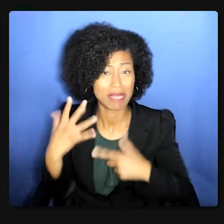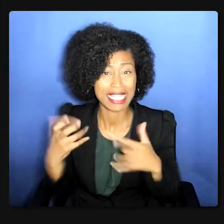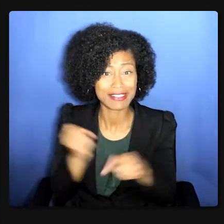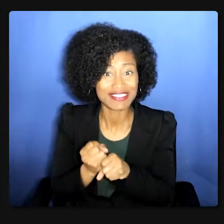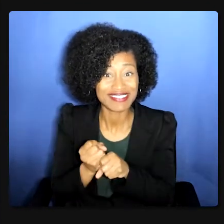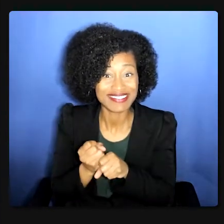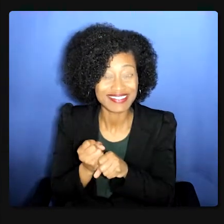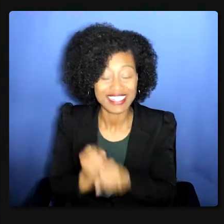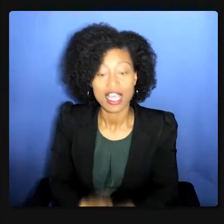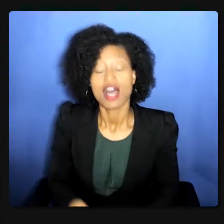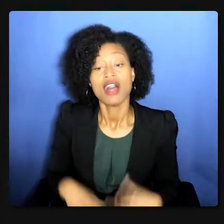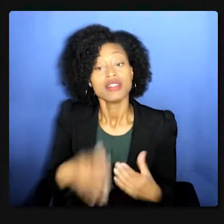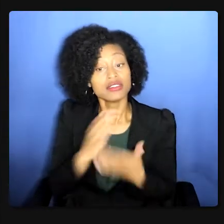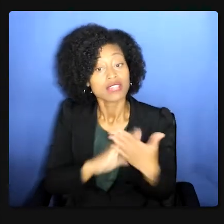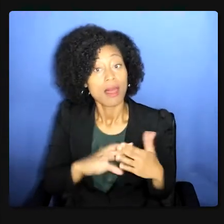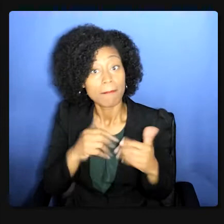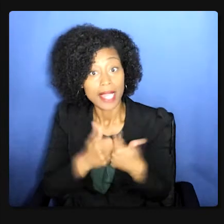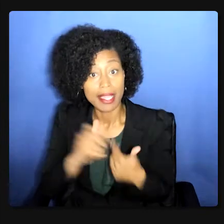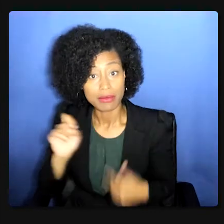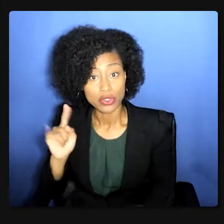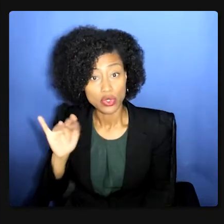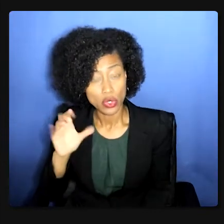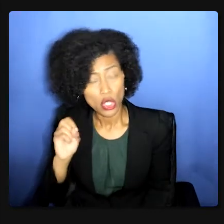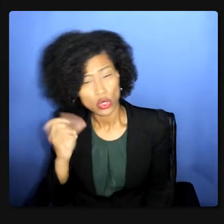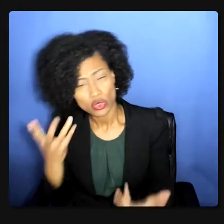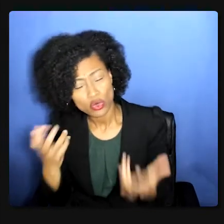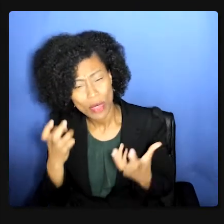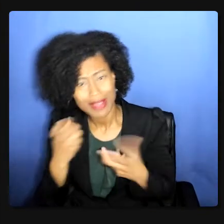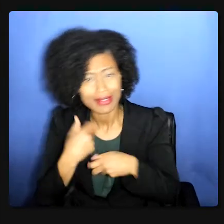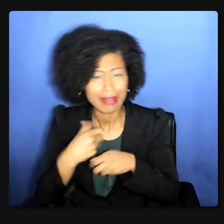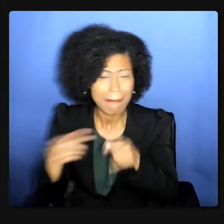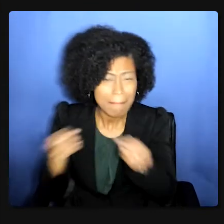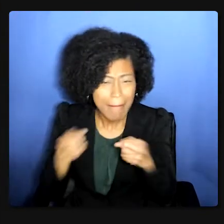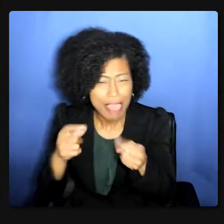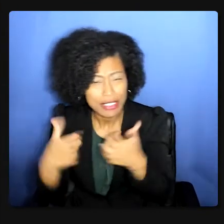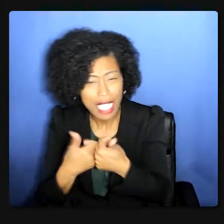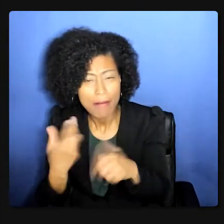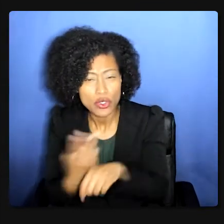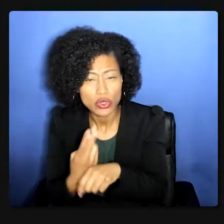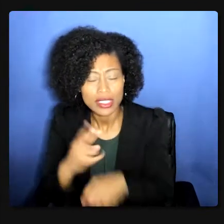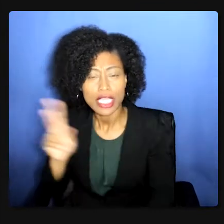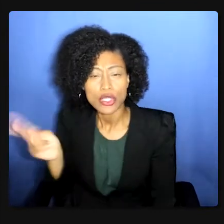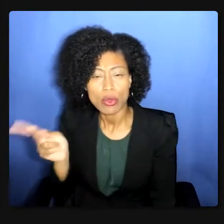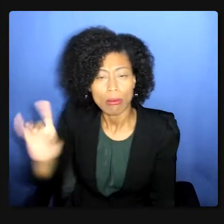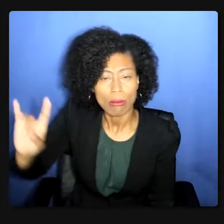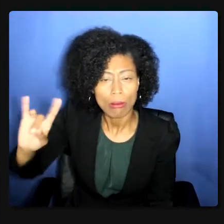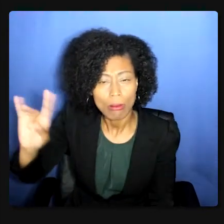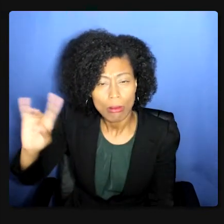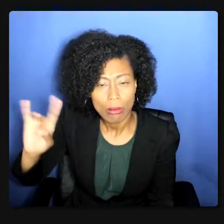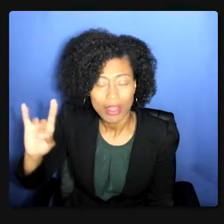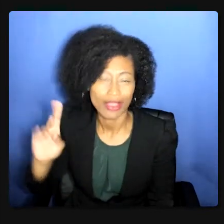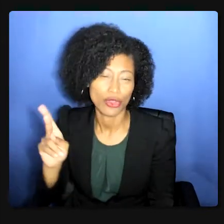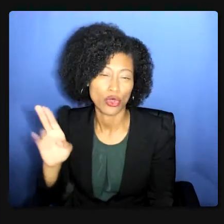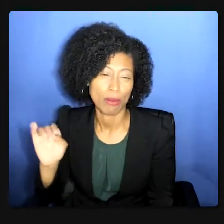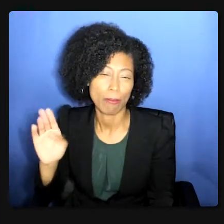So what about some game studios want to manage their game using Kubernetes. What can they do? And then also, we should probably